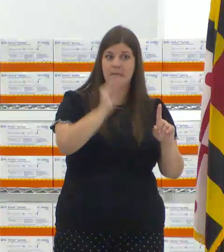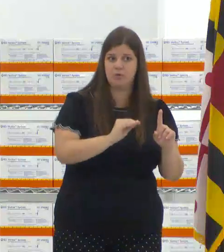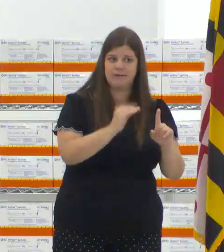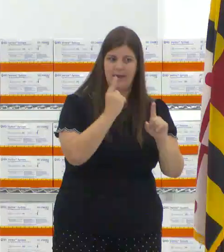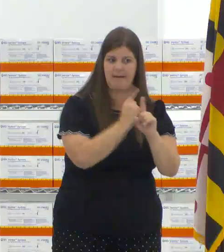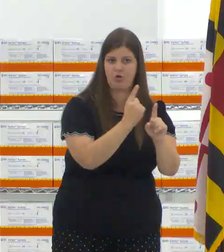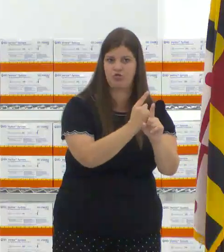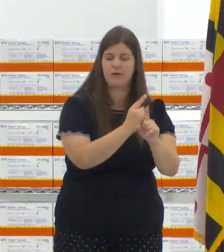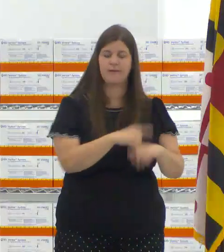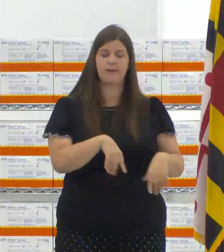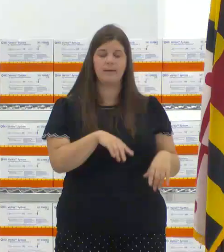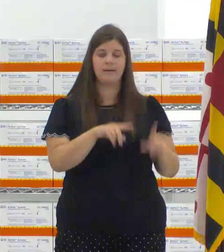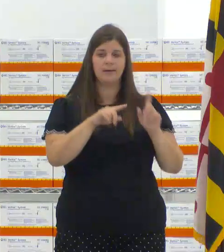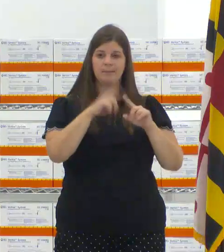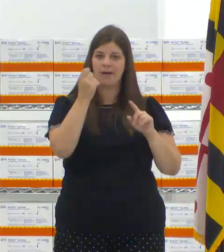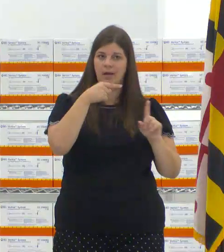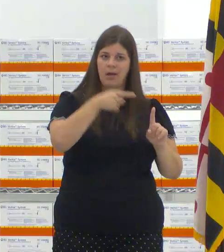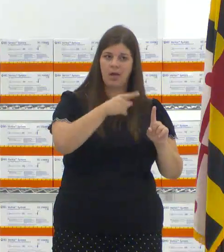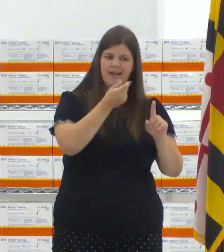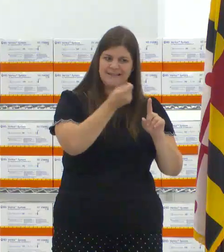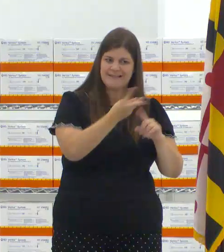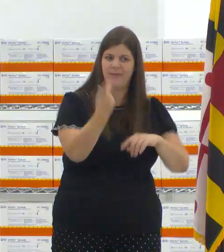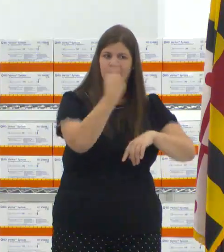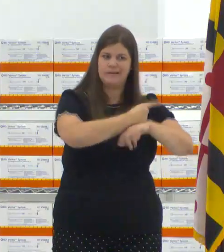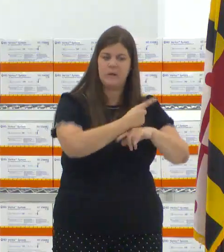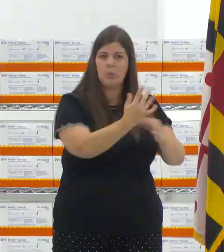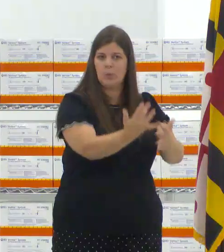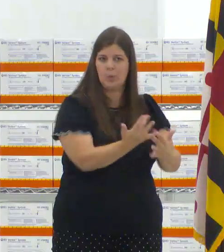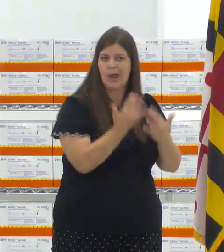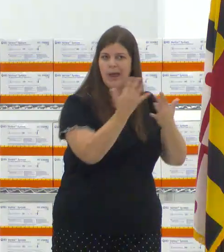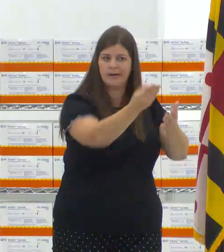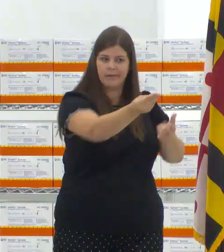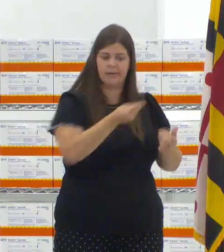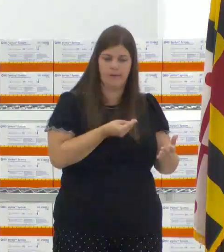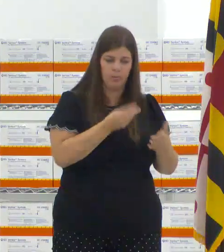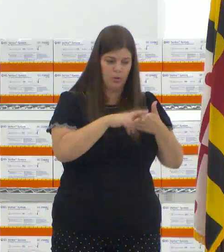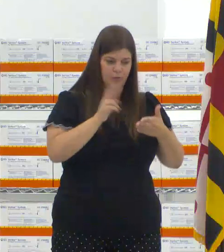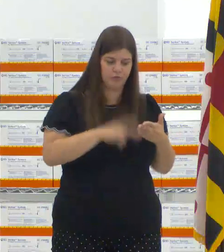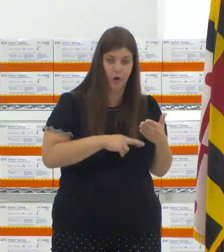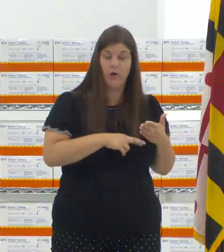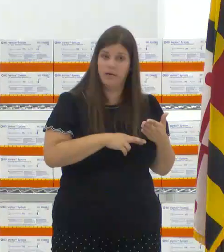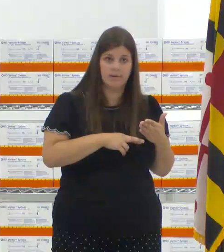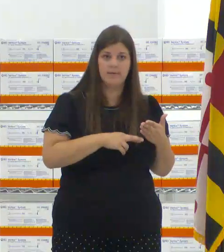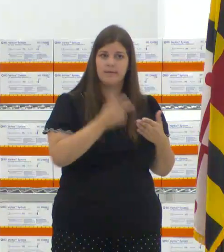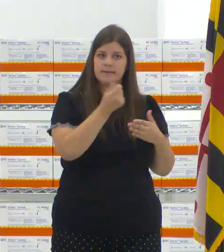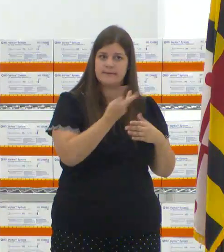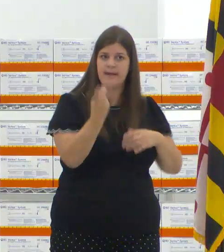we didn't utilize them in our state. There were tests that came out that were roughly 50 percent